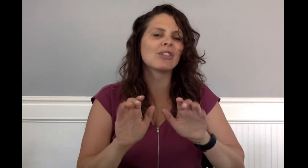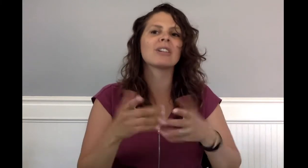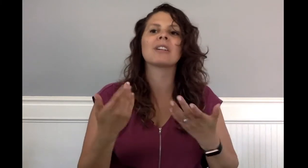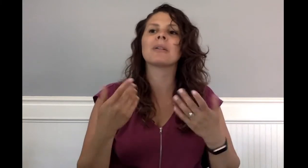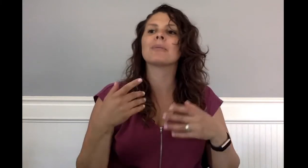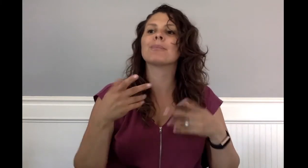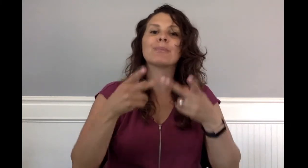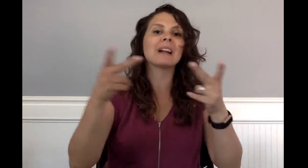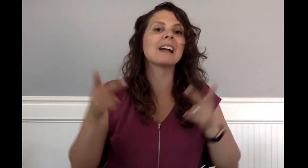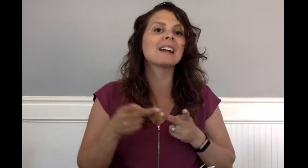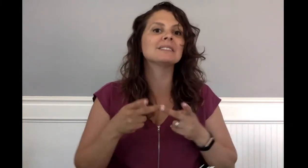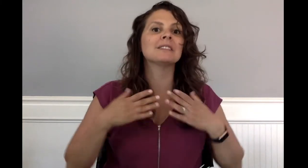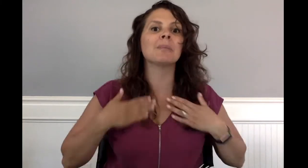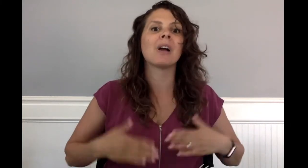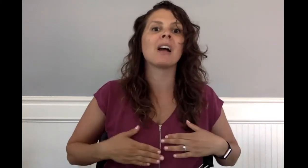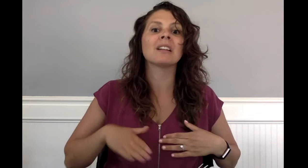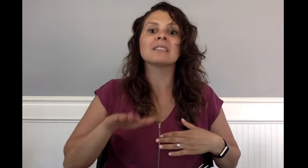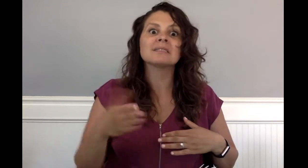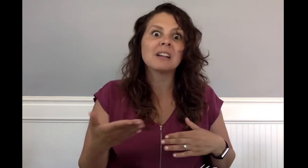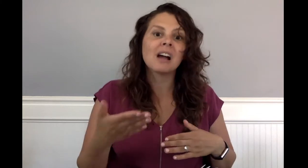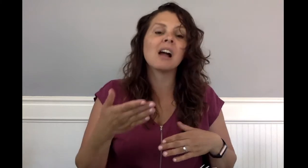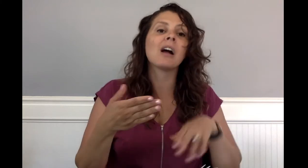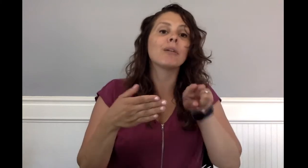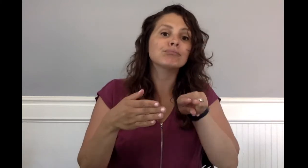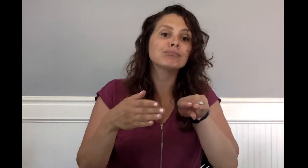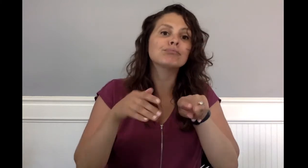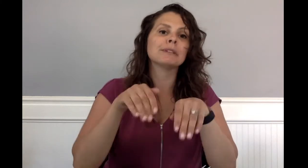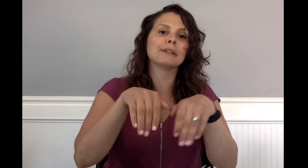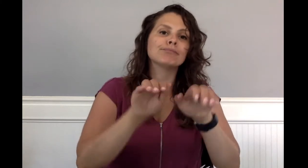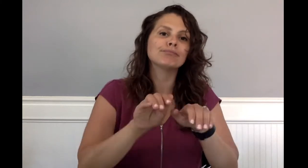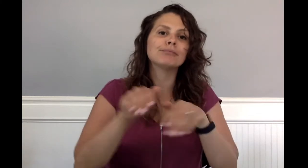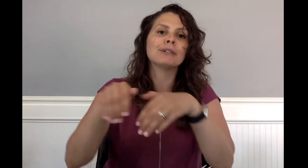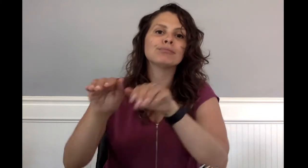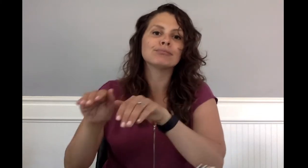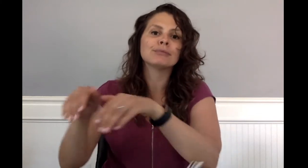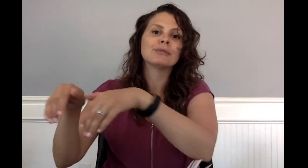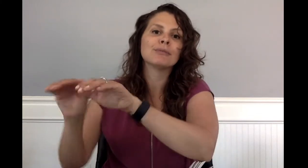It is a place of burial for those who passed away.